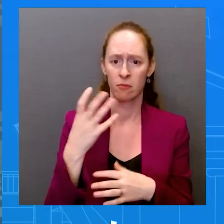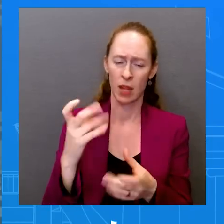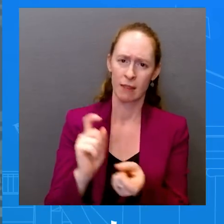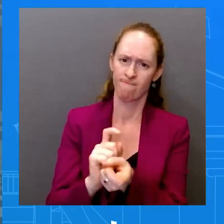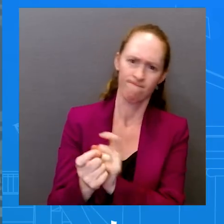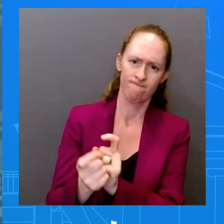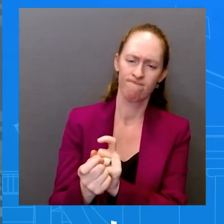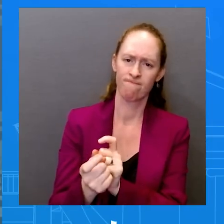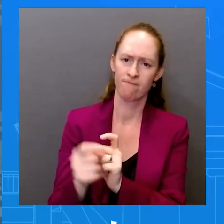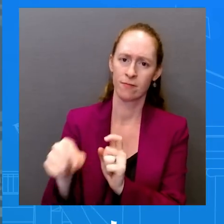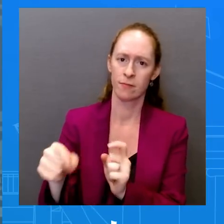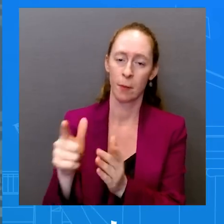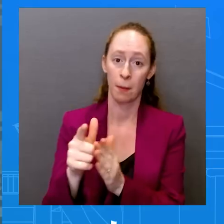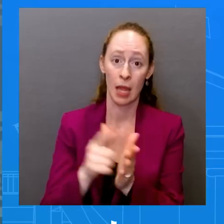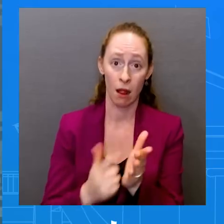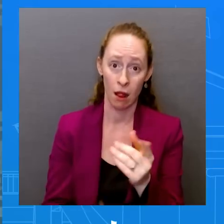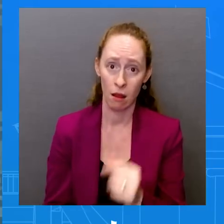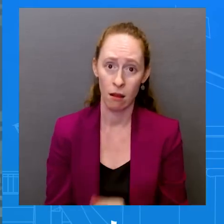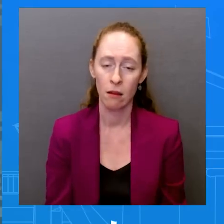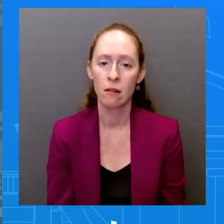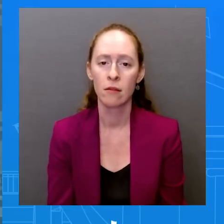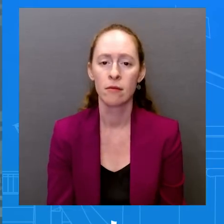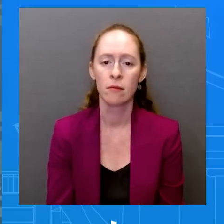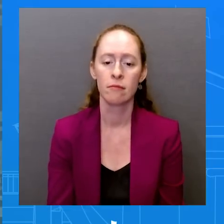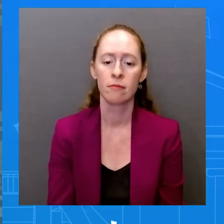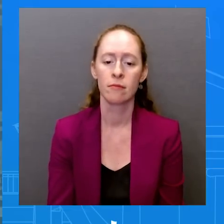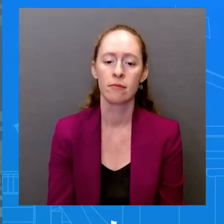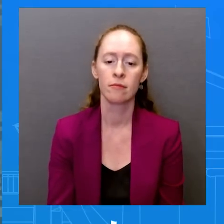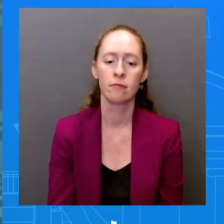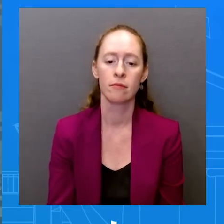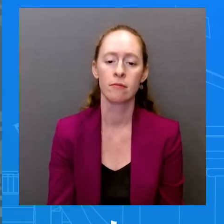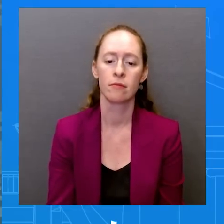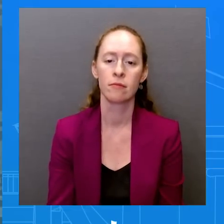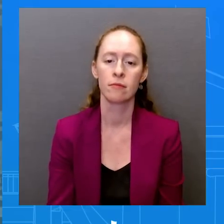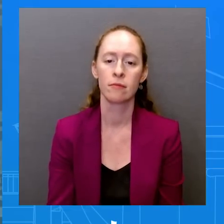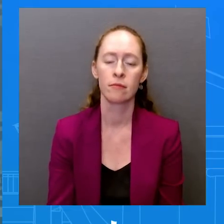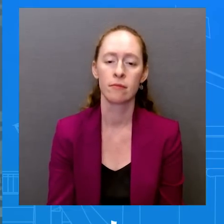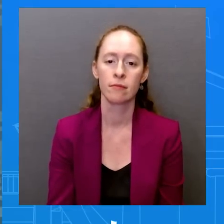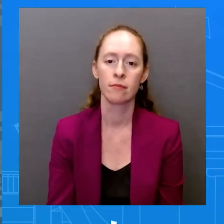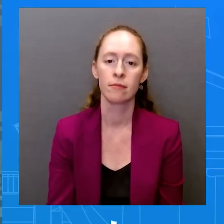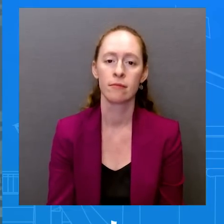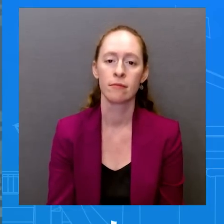of the historic investments in the Inflation Reduction Act and the Bipartisan Infrastruc- --